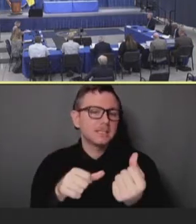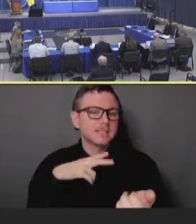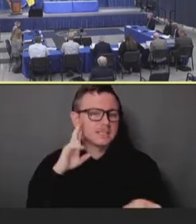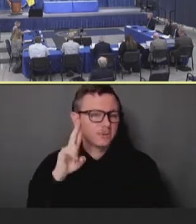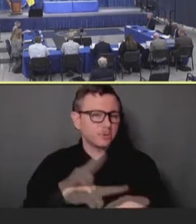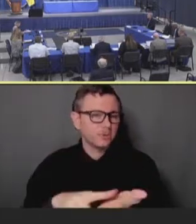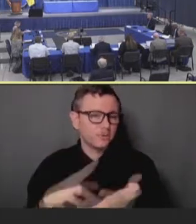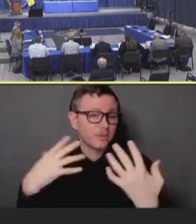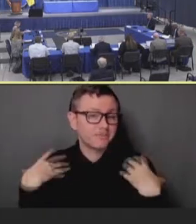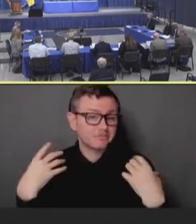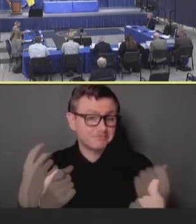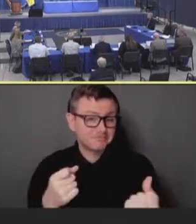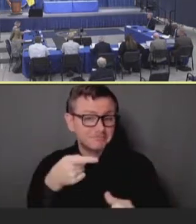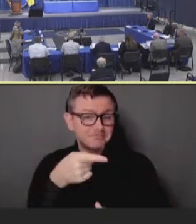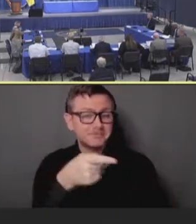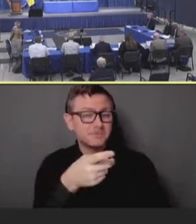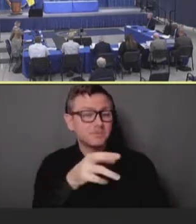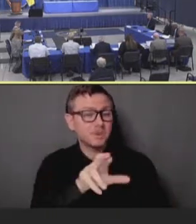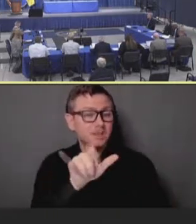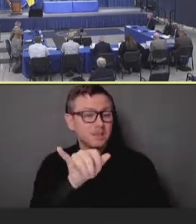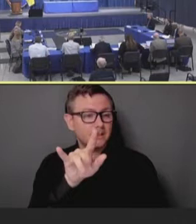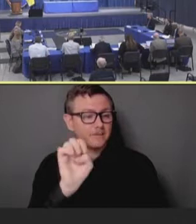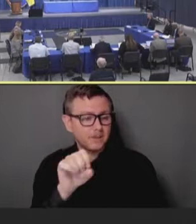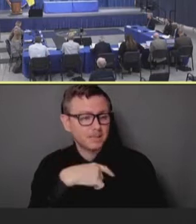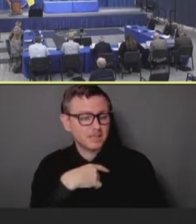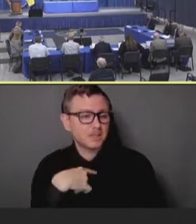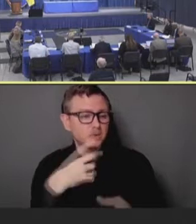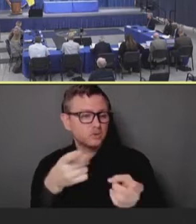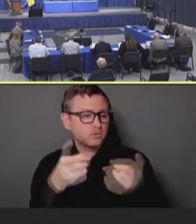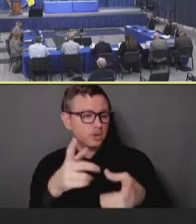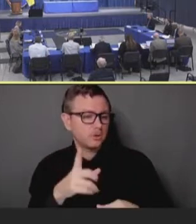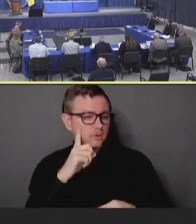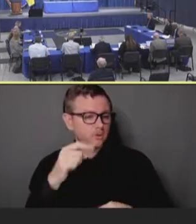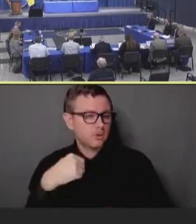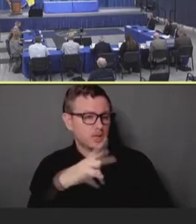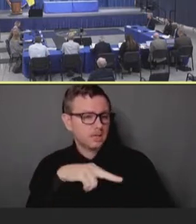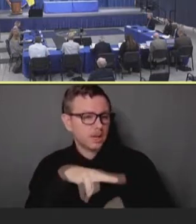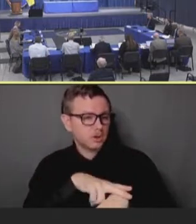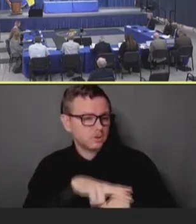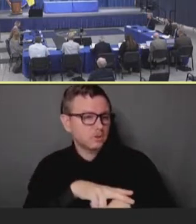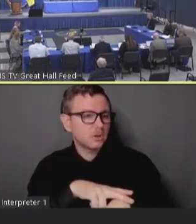Dr. Levine is also the director of the National Vaccine Program, and she champions immunization